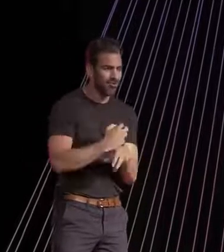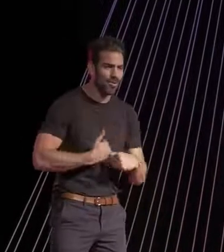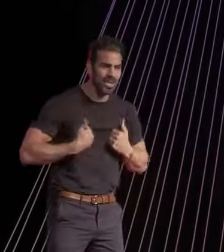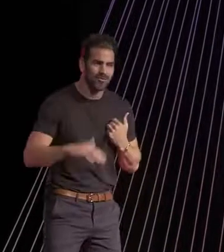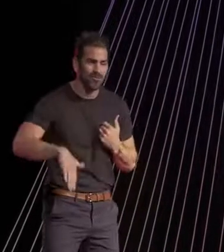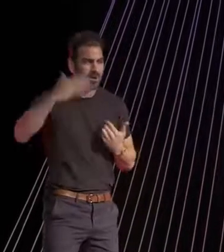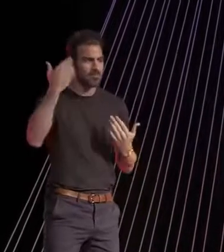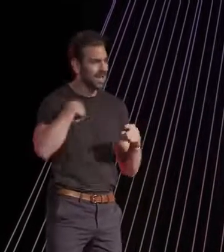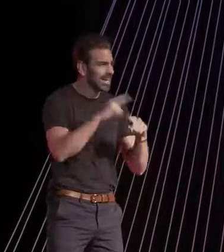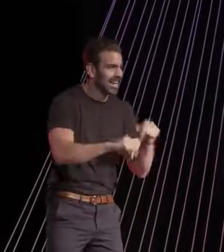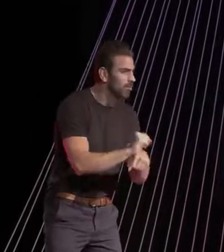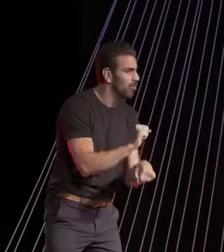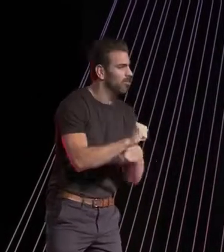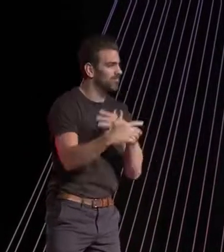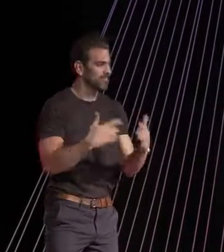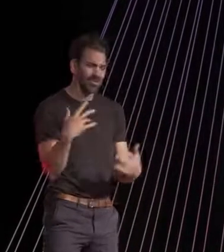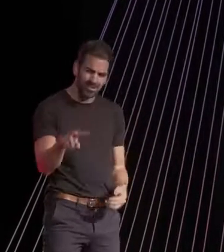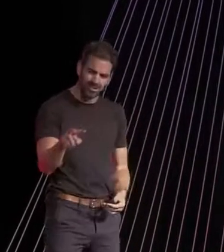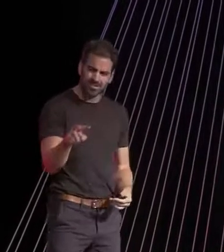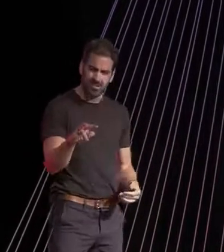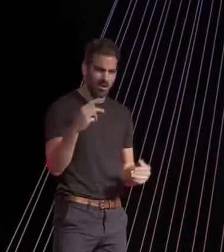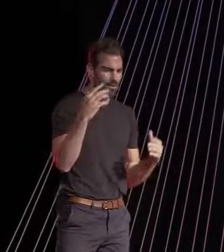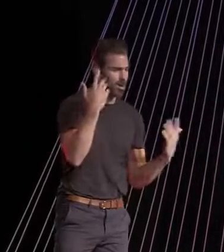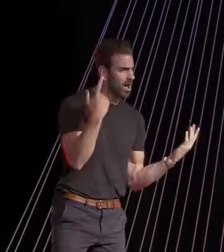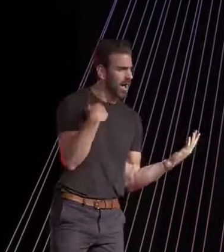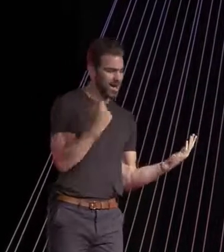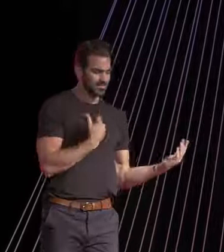they'd often complained to me that the system had failed them and now they struggle to find work